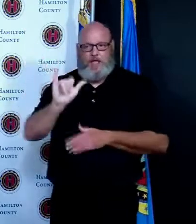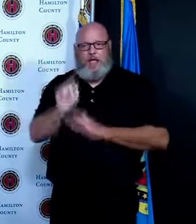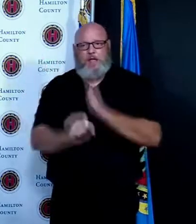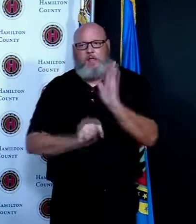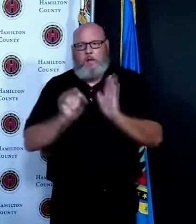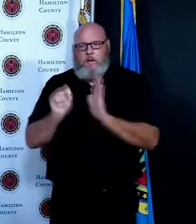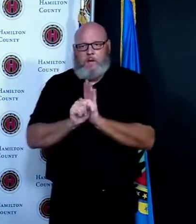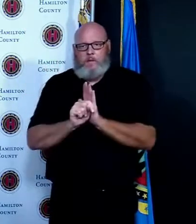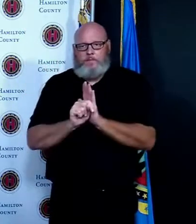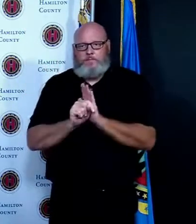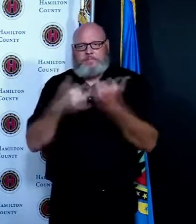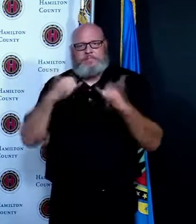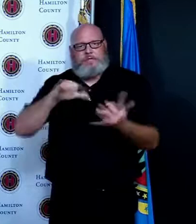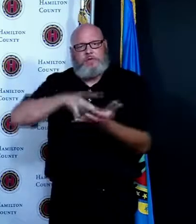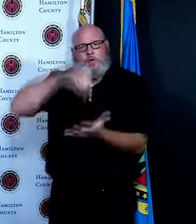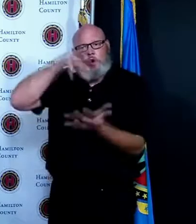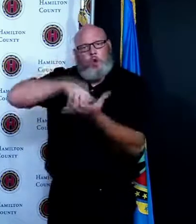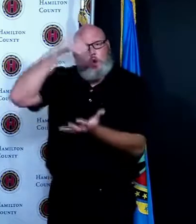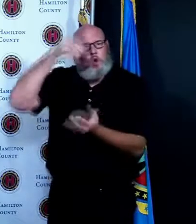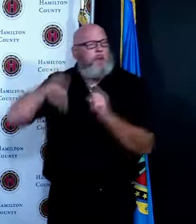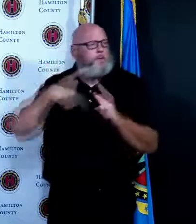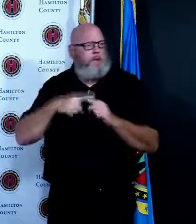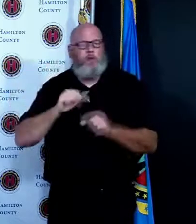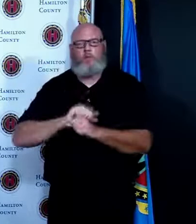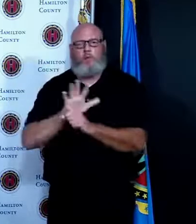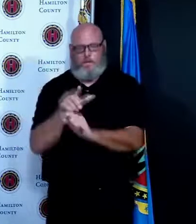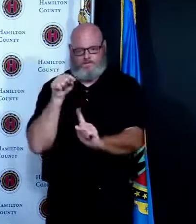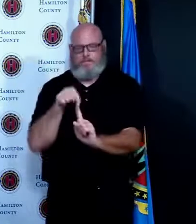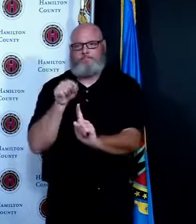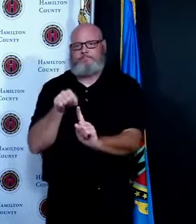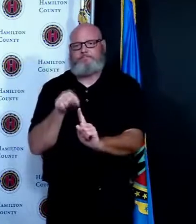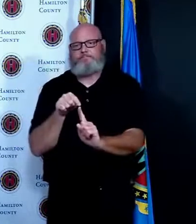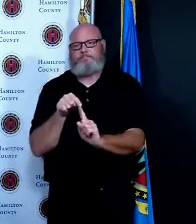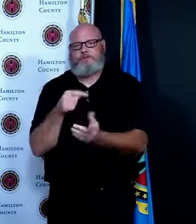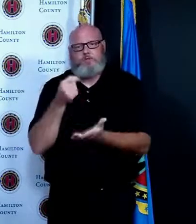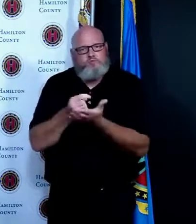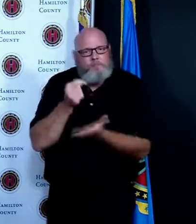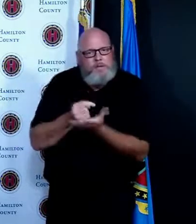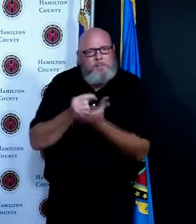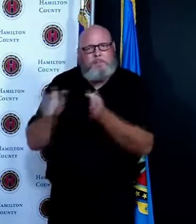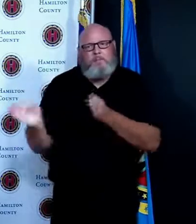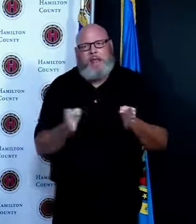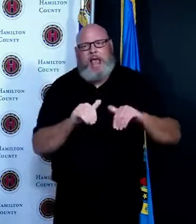by way of treatment and we had very little protective equipment for our hospital workers